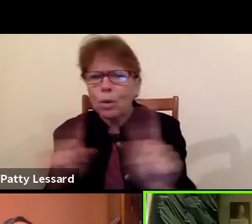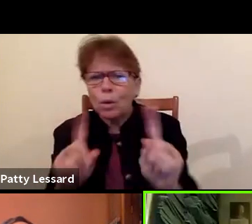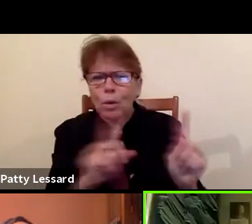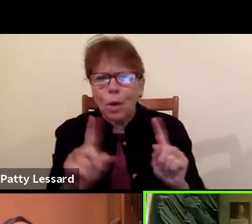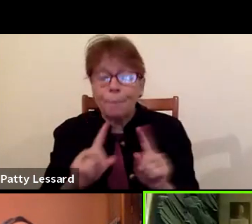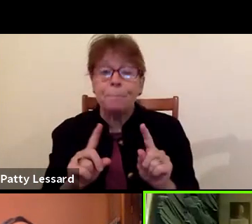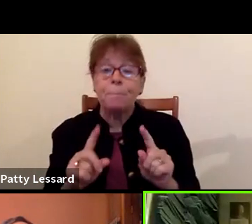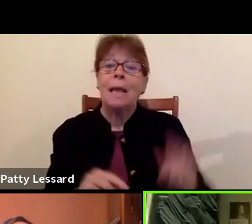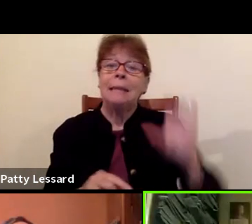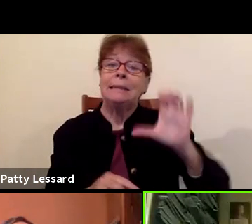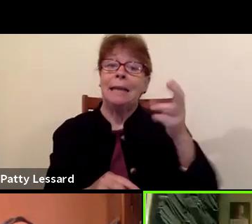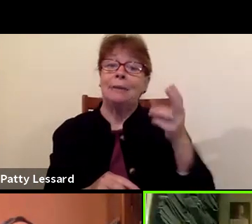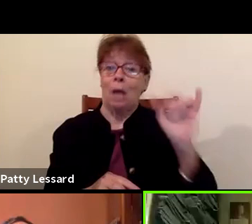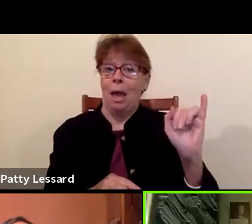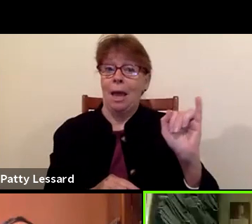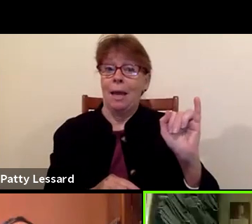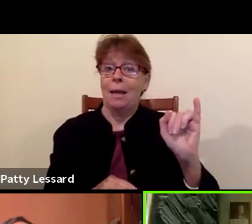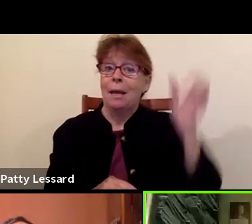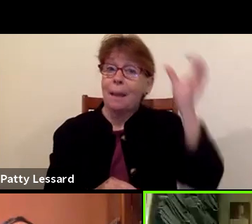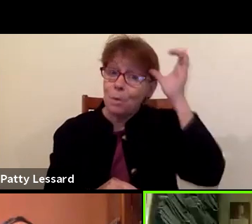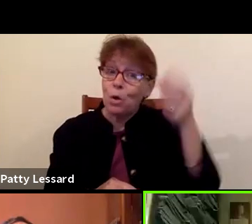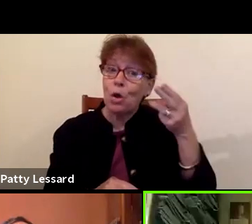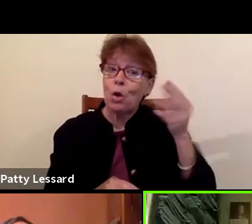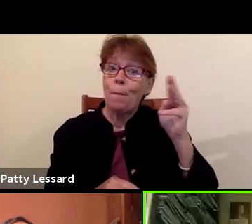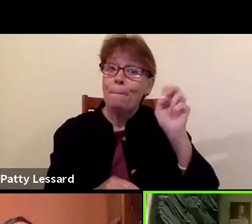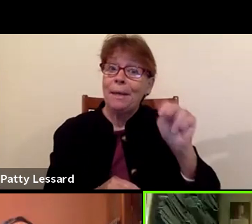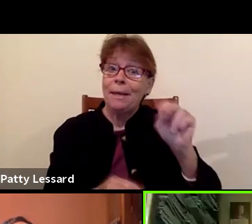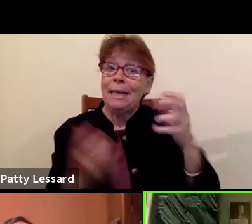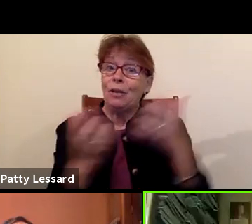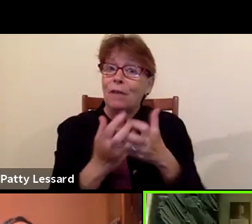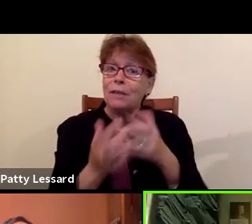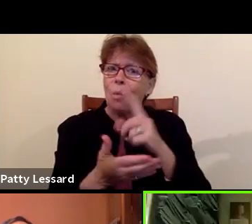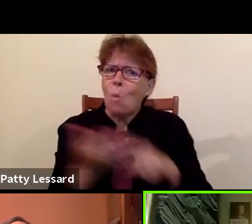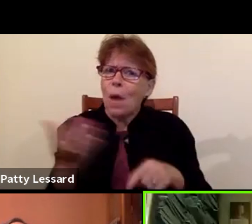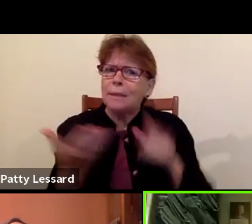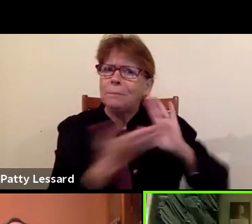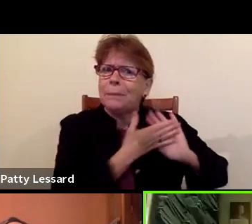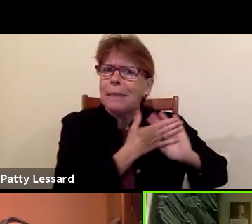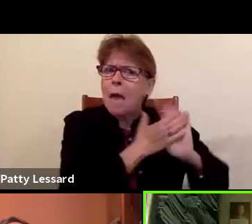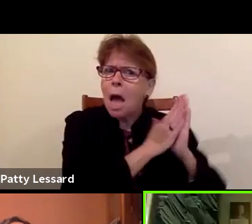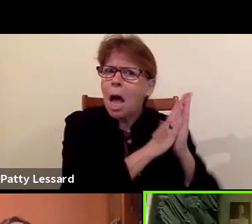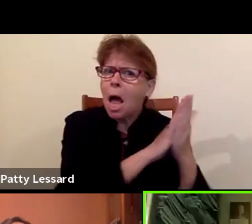have a few topics and maybe people will get together and discuss what they do in -- in computer and human interface.